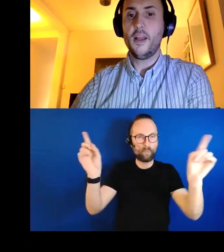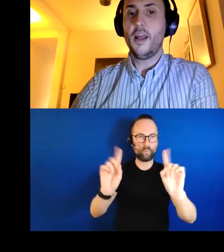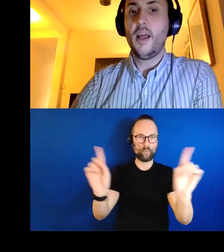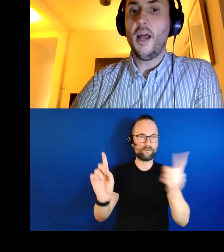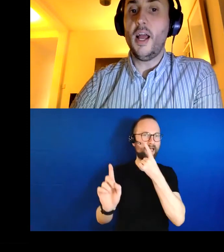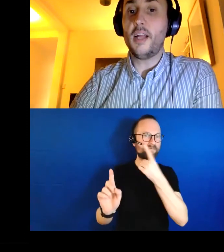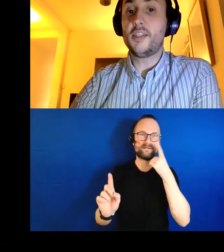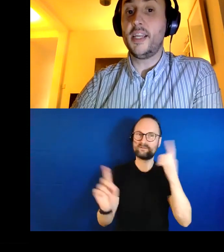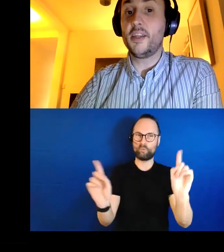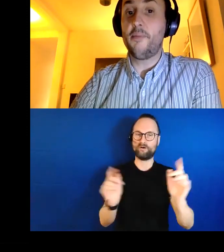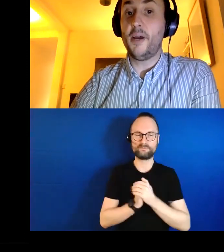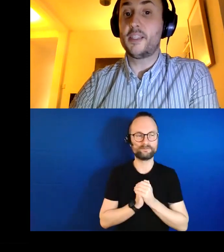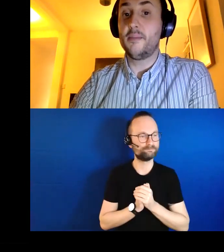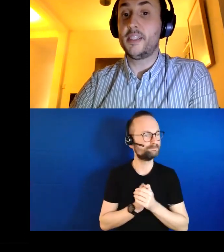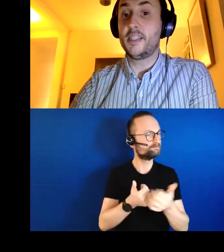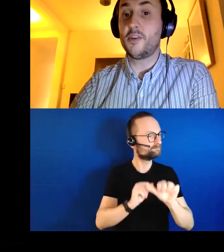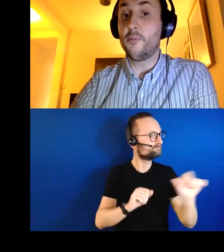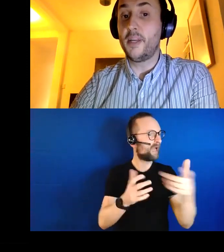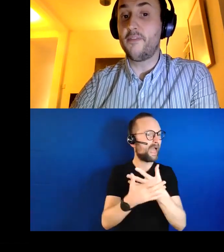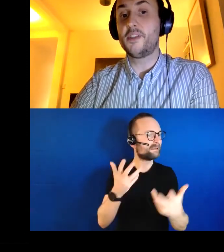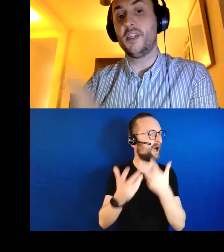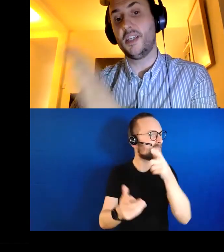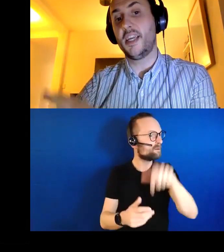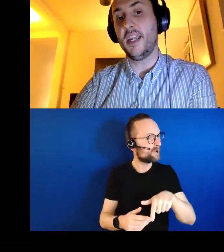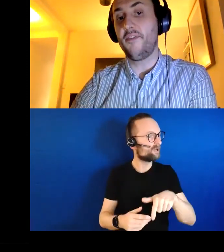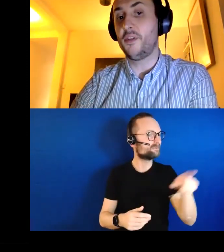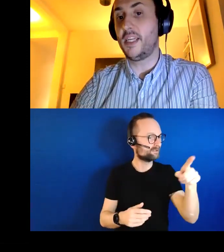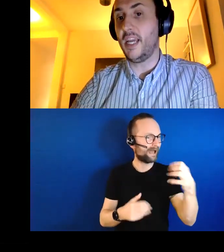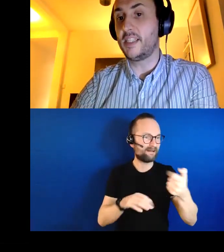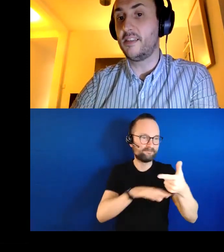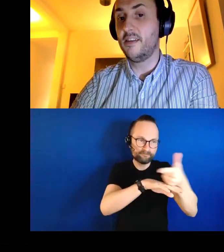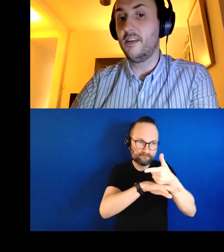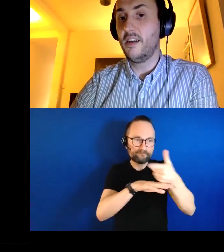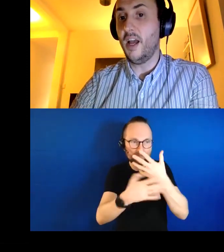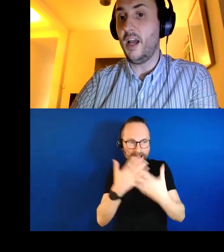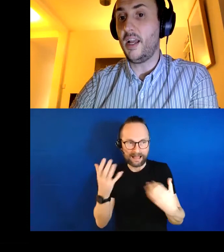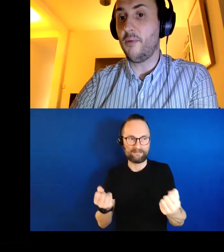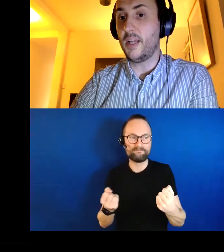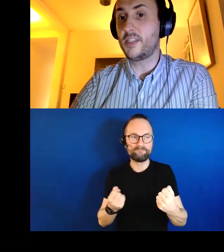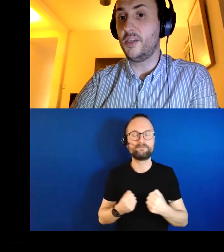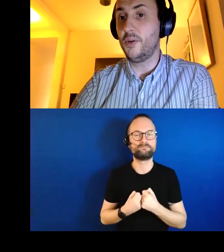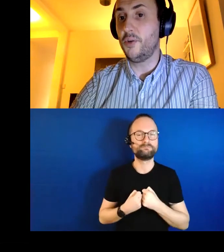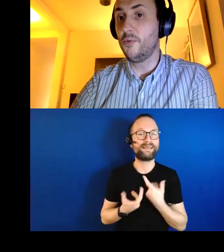If this is any video, audio or photograph evidence if you tick yes just describe exactly what that is.